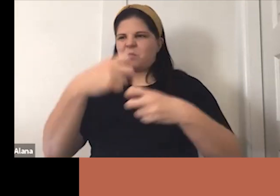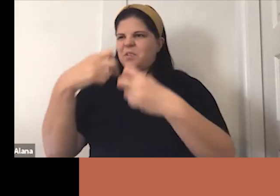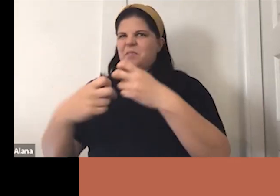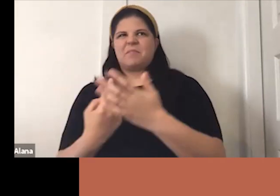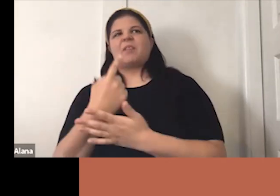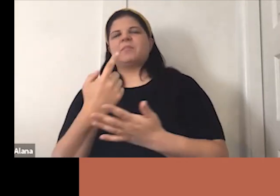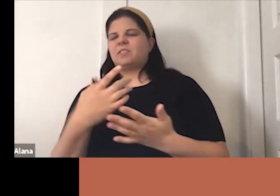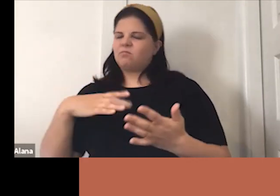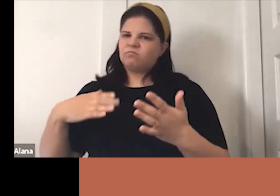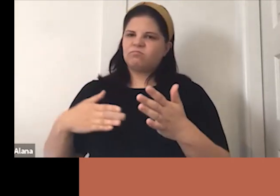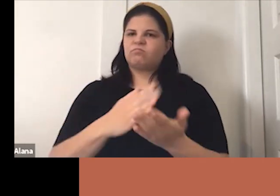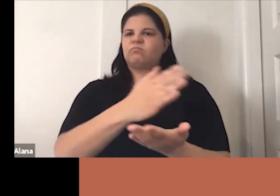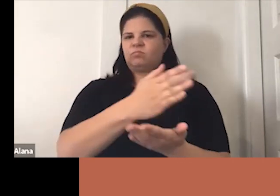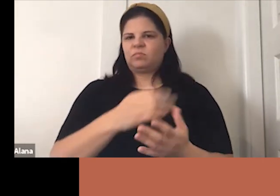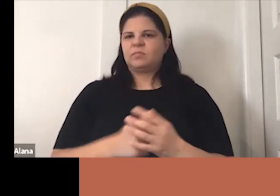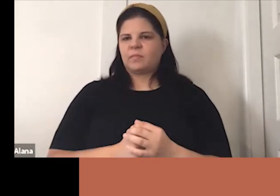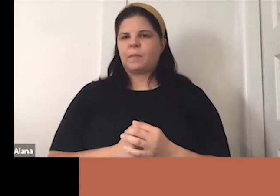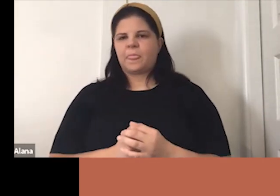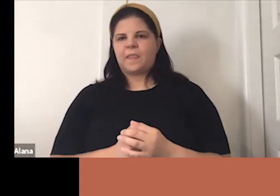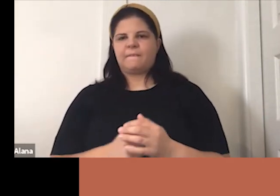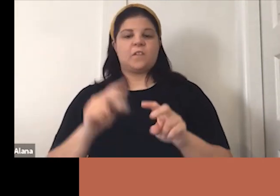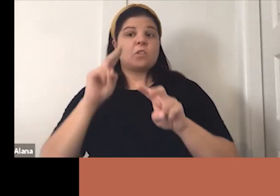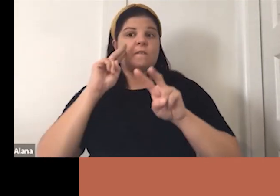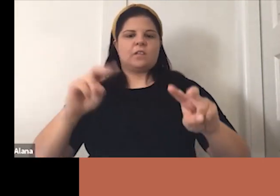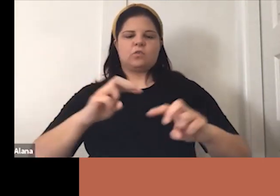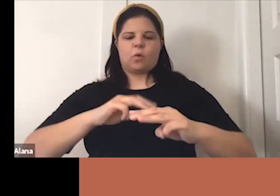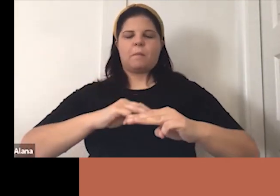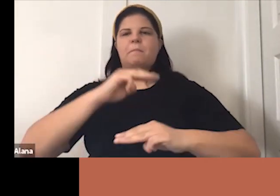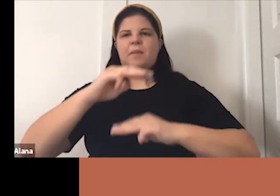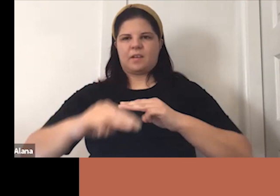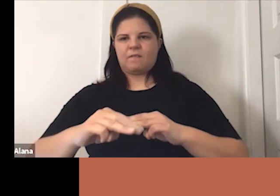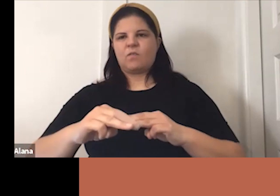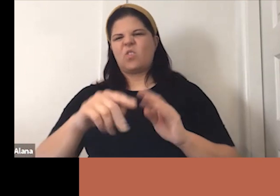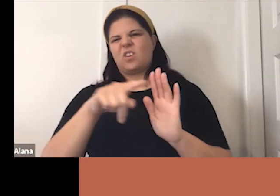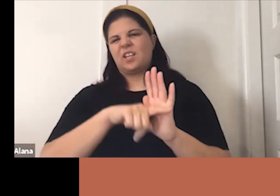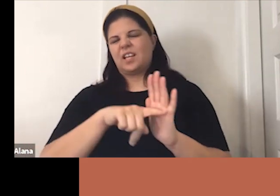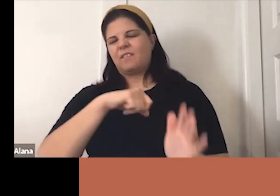So the visual metaphor of breaking through the negative attitudes.